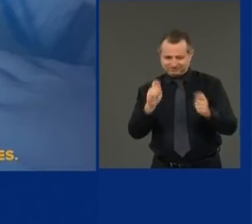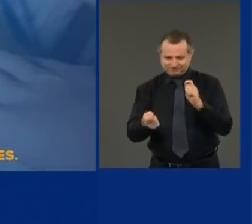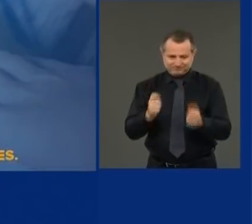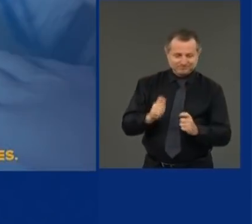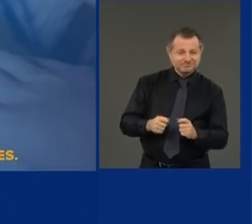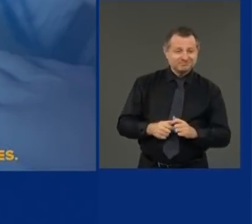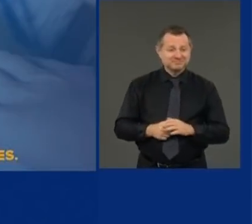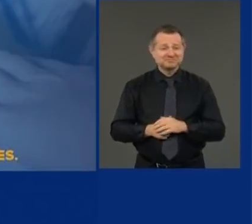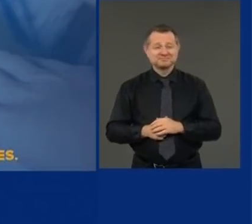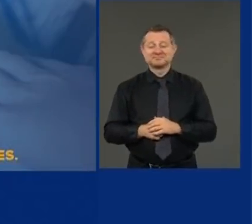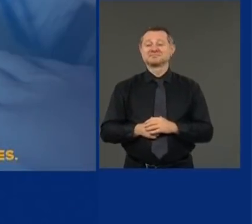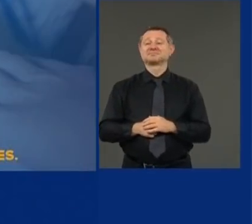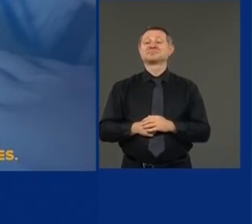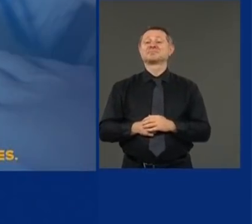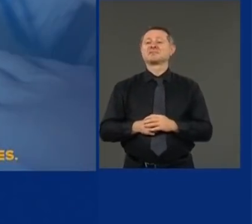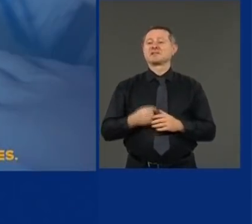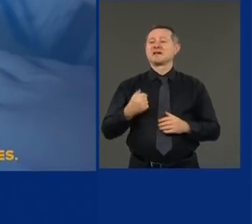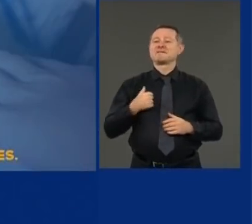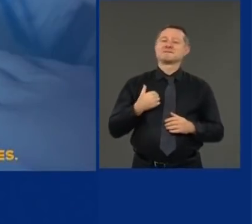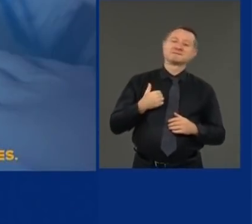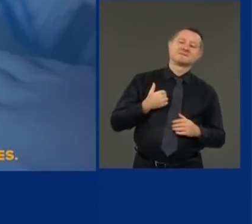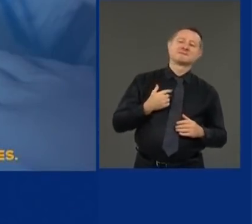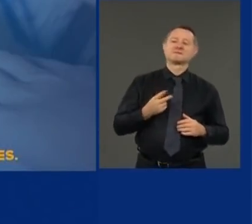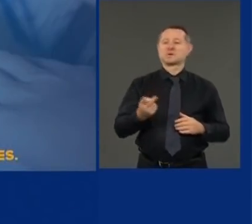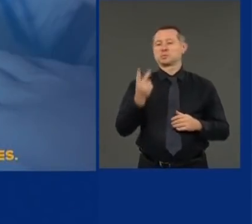DISTRICTS TO COME UP WITH A PLAN